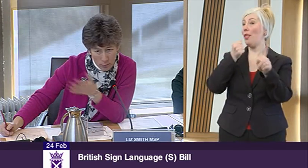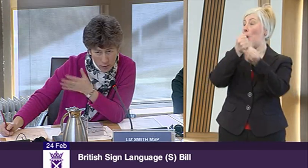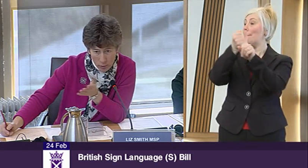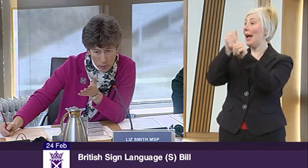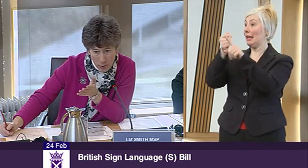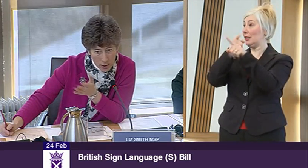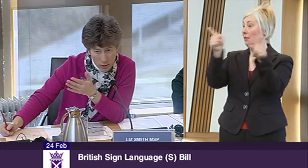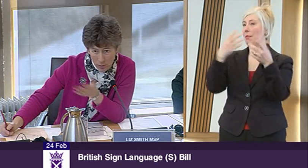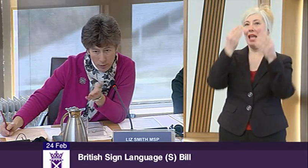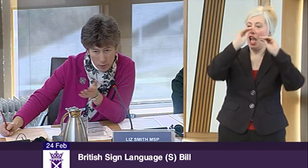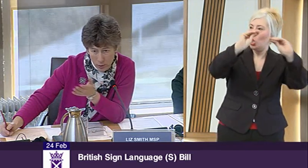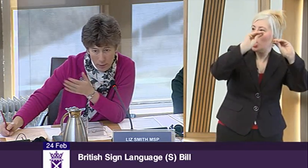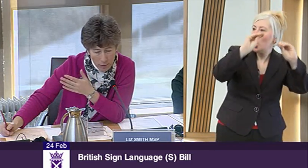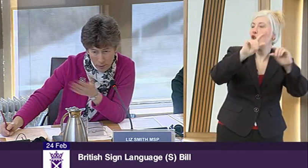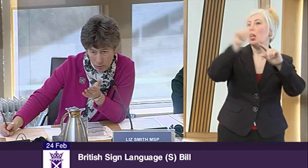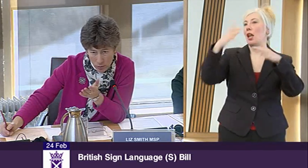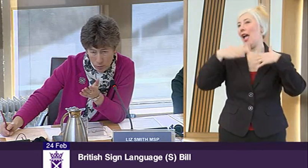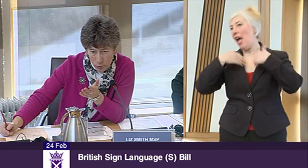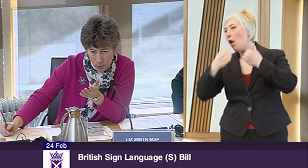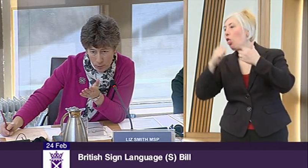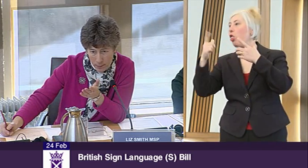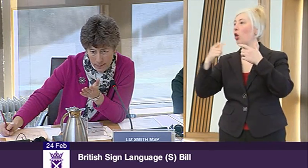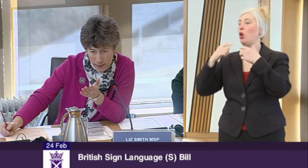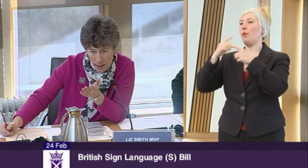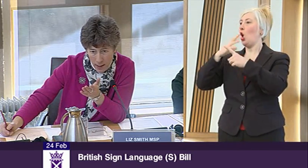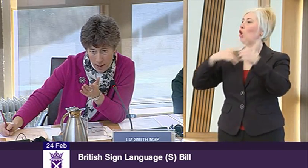have an impact on other Government portfolios, because it runs across education, health and